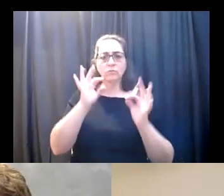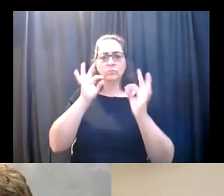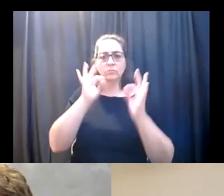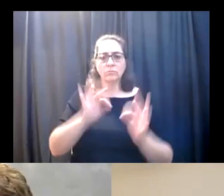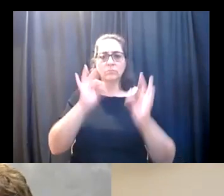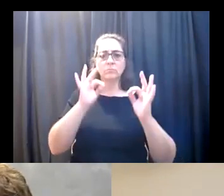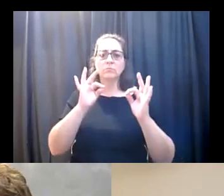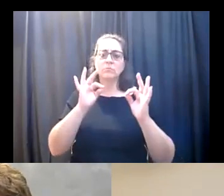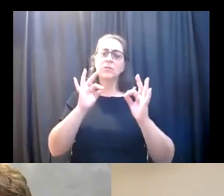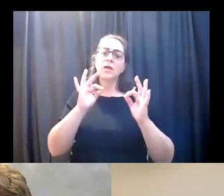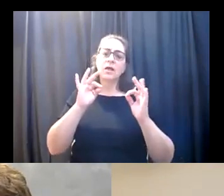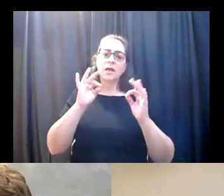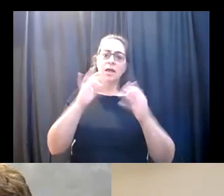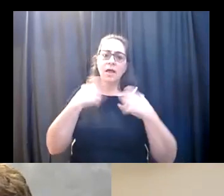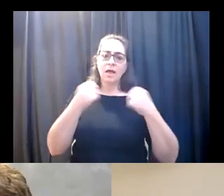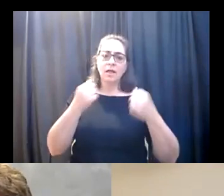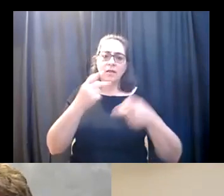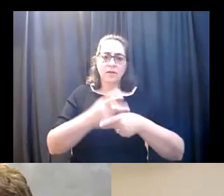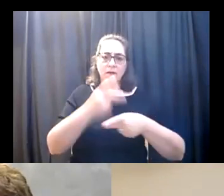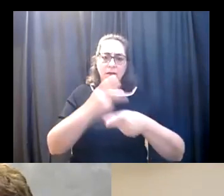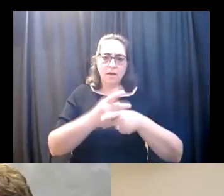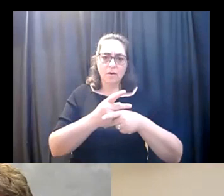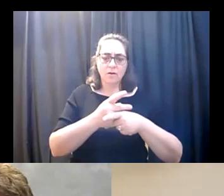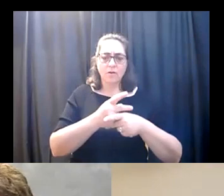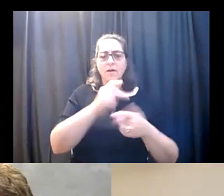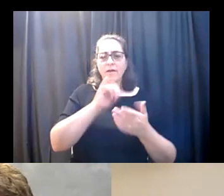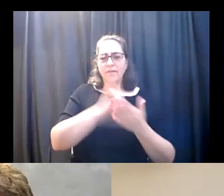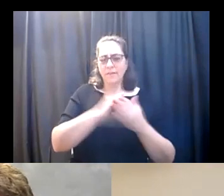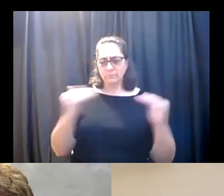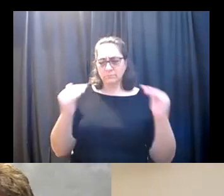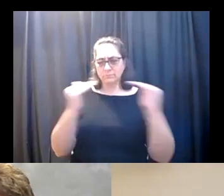but it says, for your safety and ours, please don't remove your masks